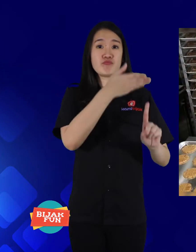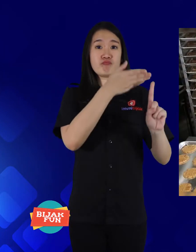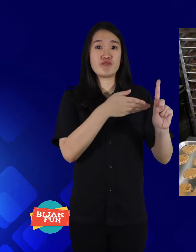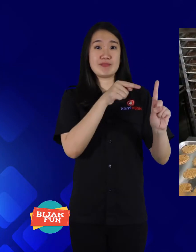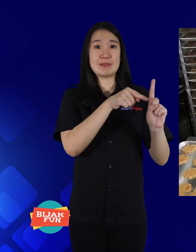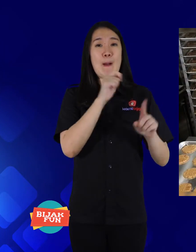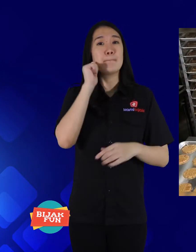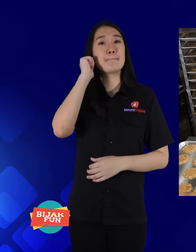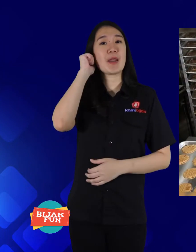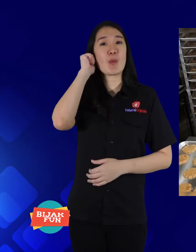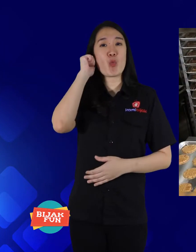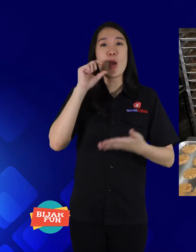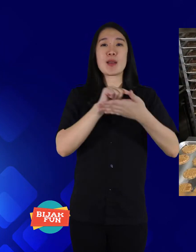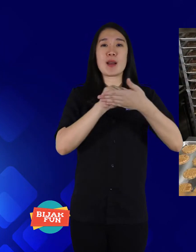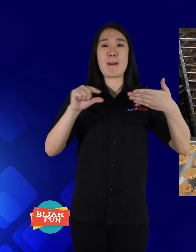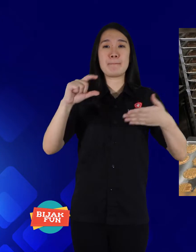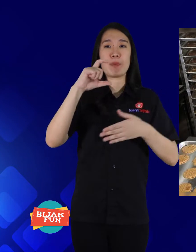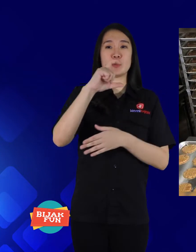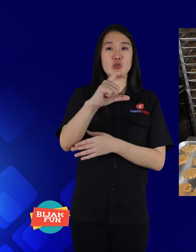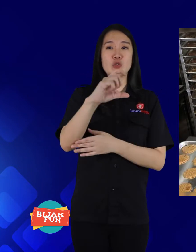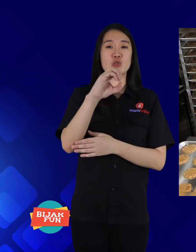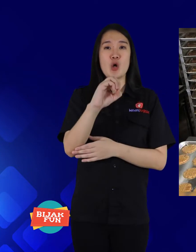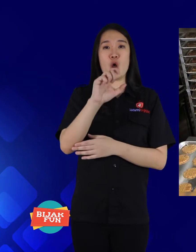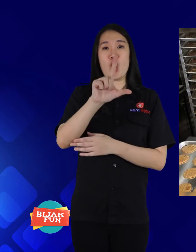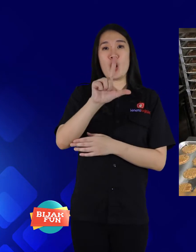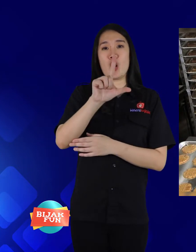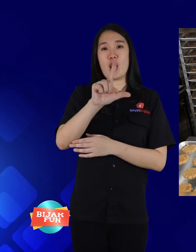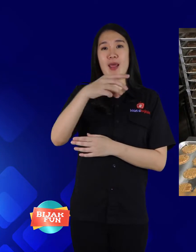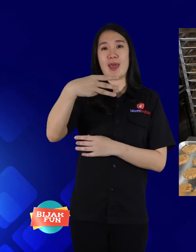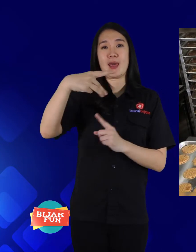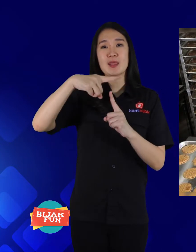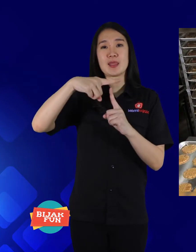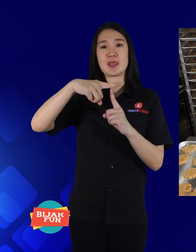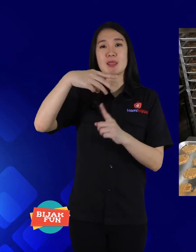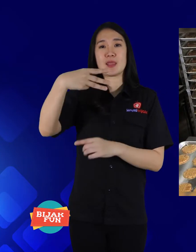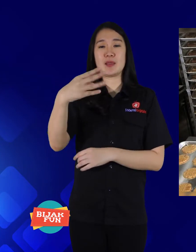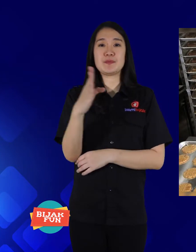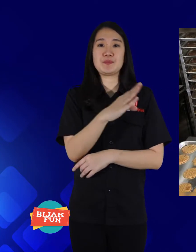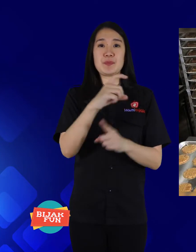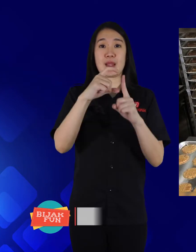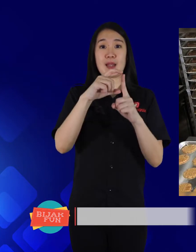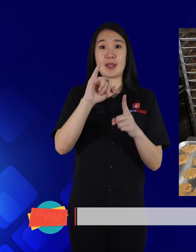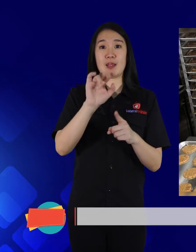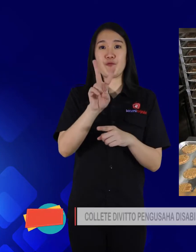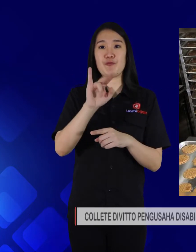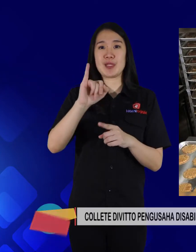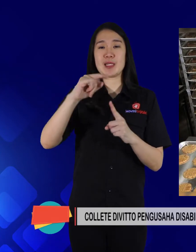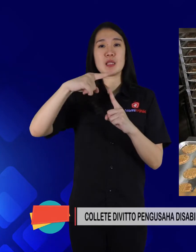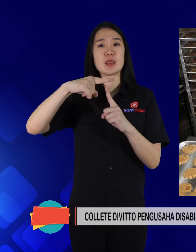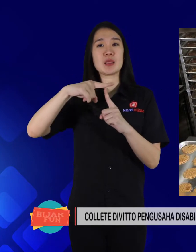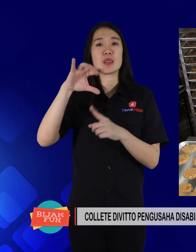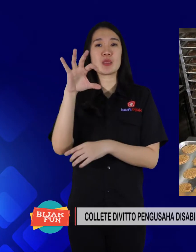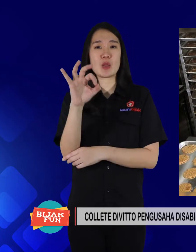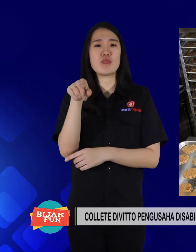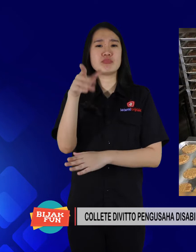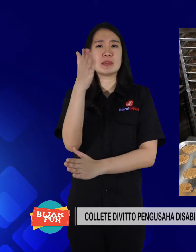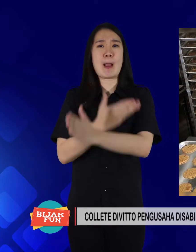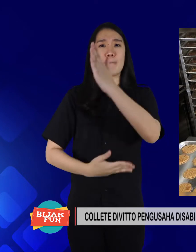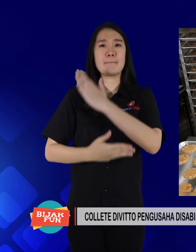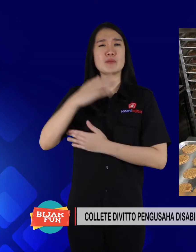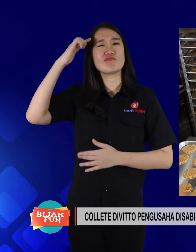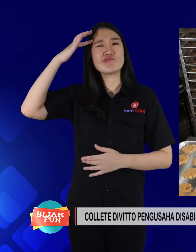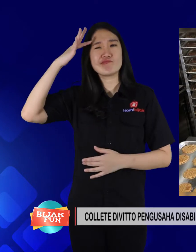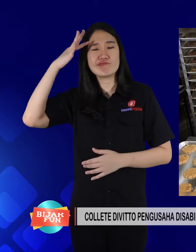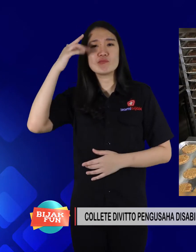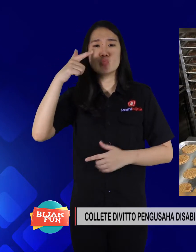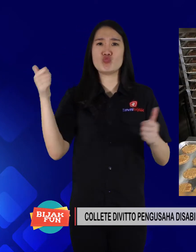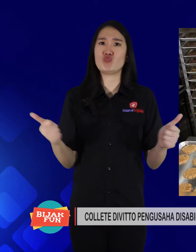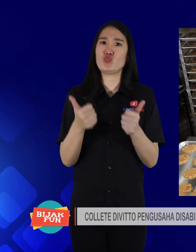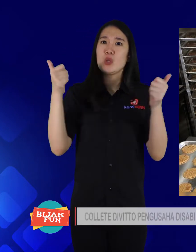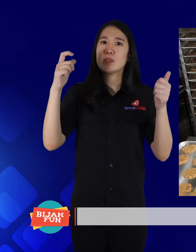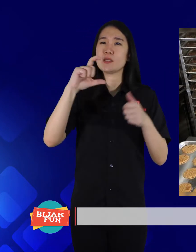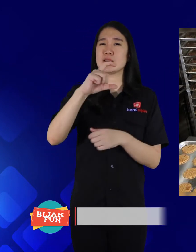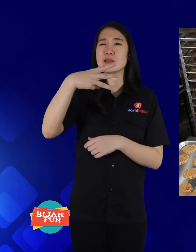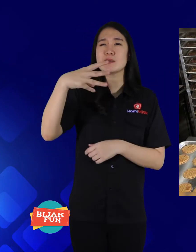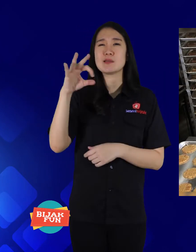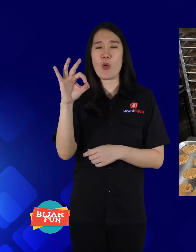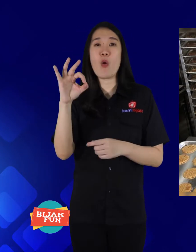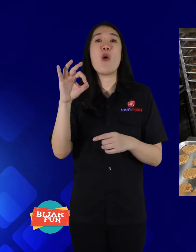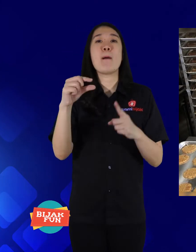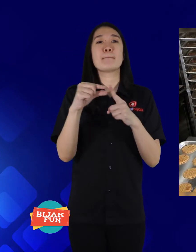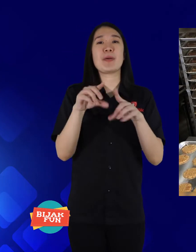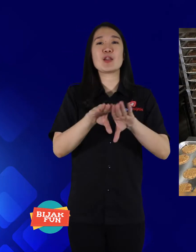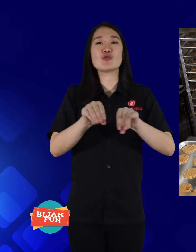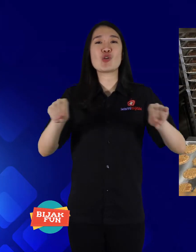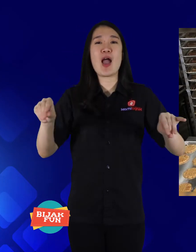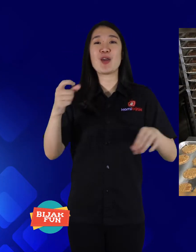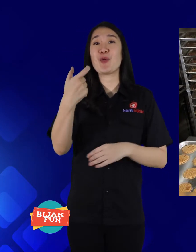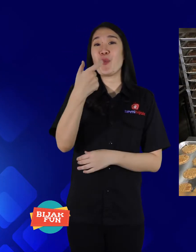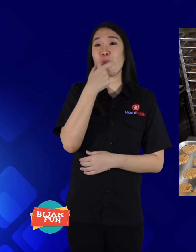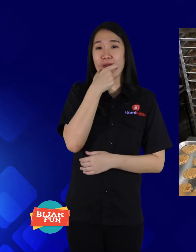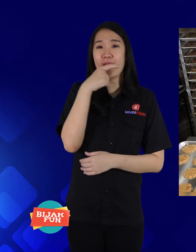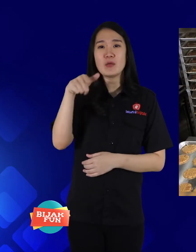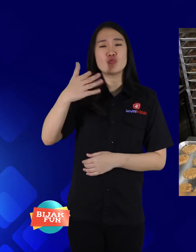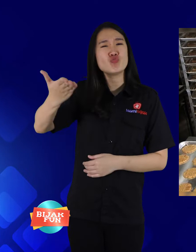Woman named Collette Divitto, disabled down syndrome who became a successful CEO of a cake company.